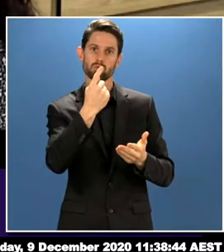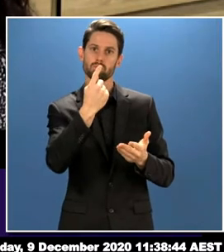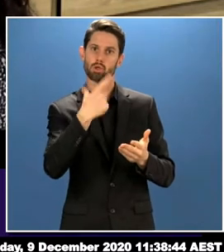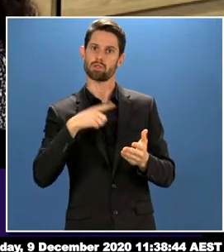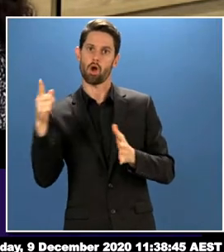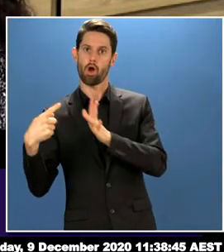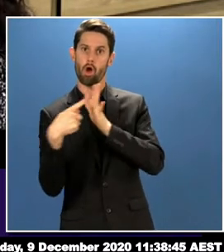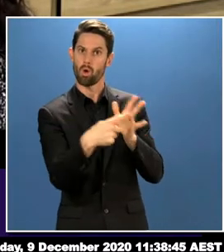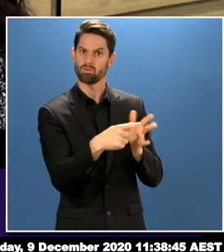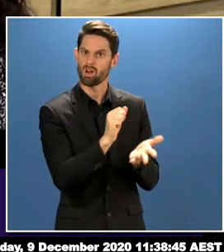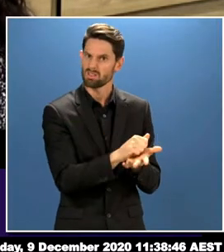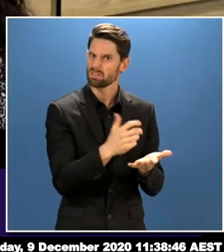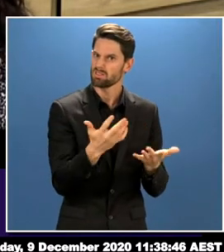That's correct.